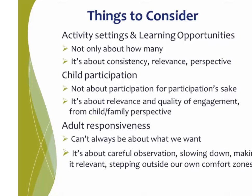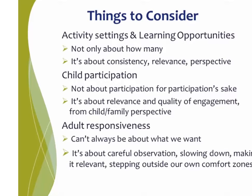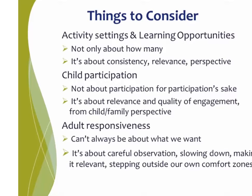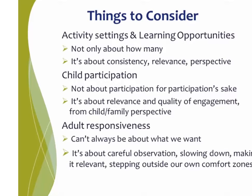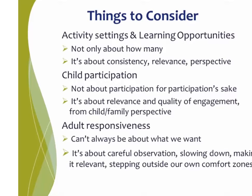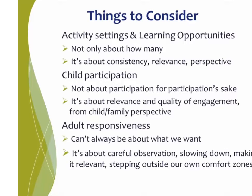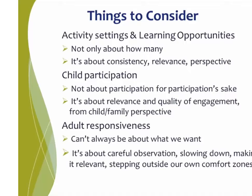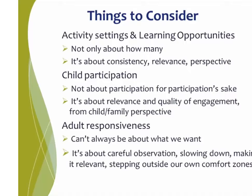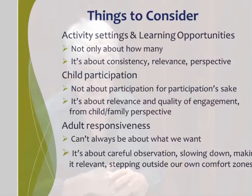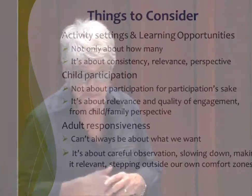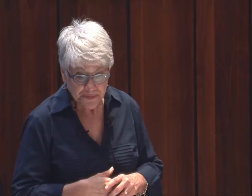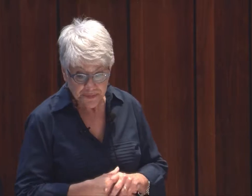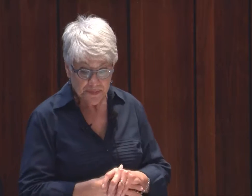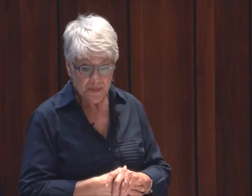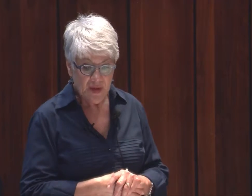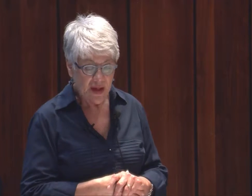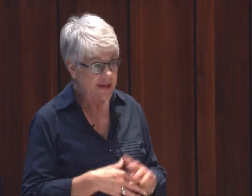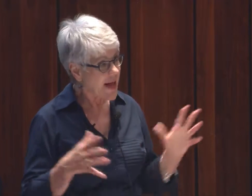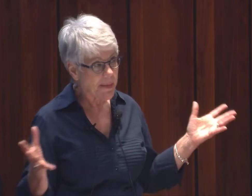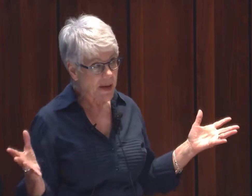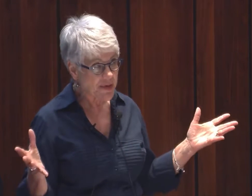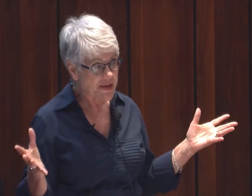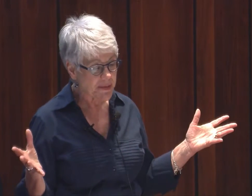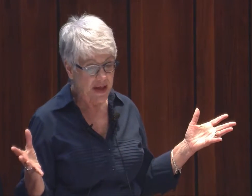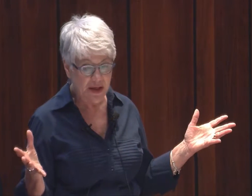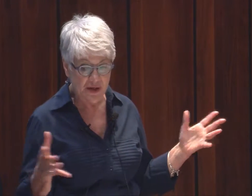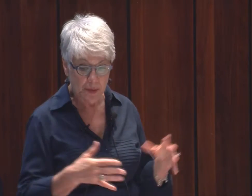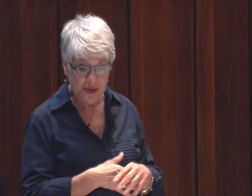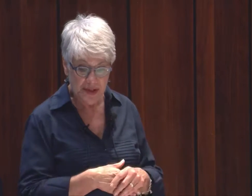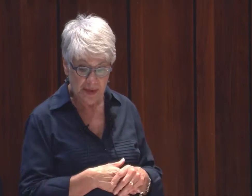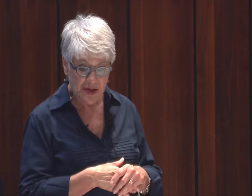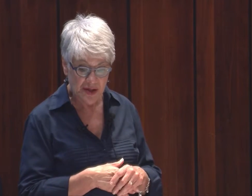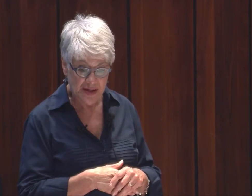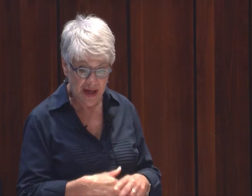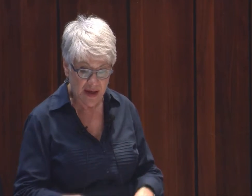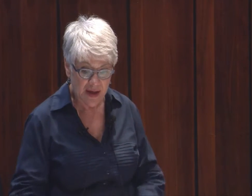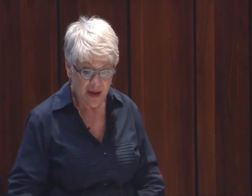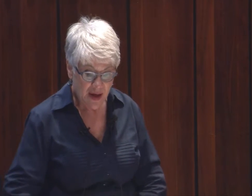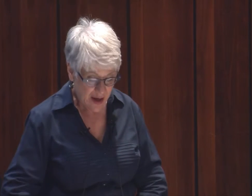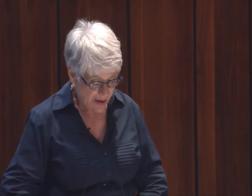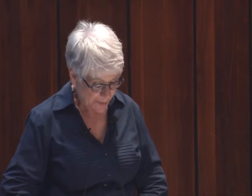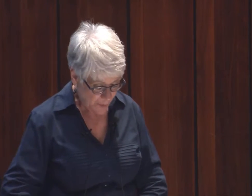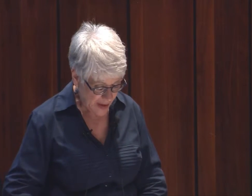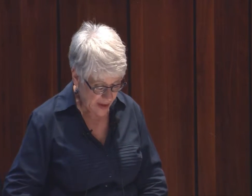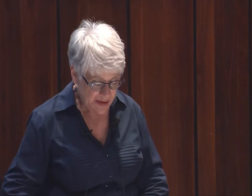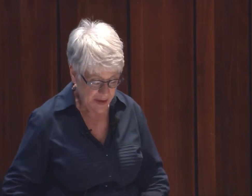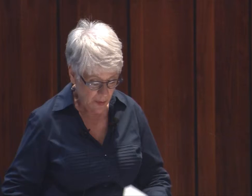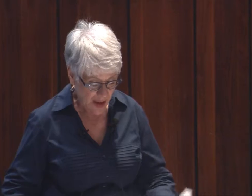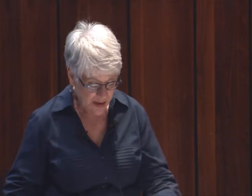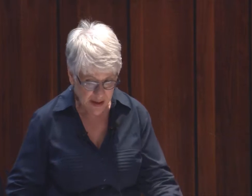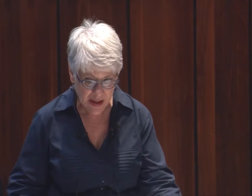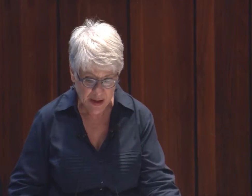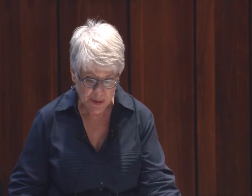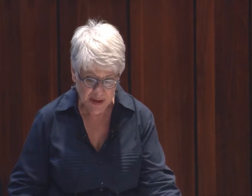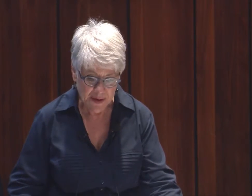child's perspective. It's not about participating just for participation's sake. We need it to be quality engagement,